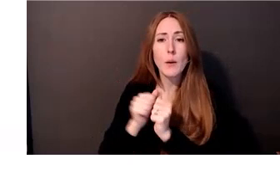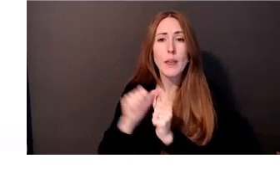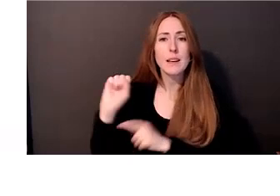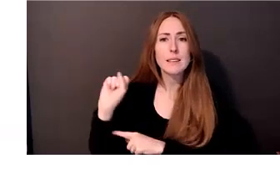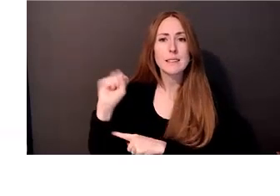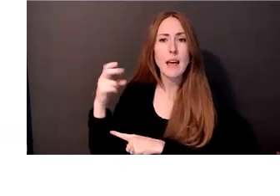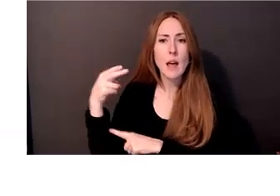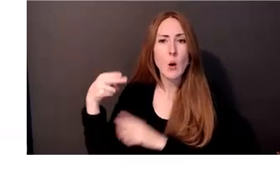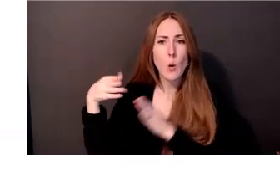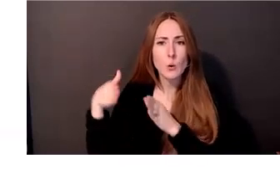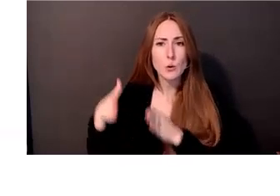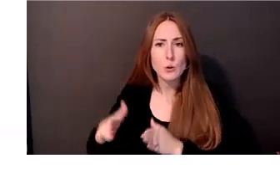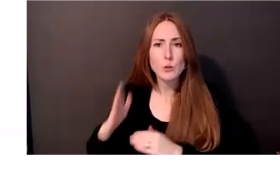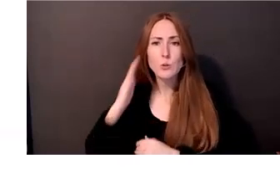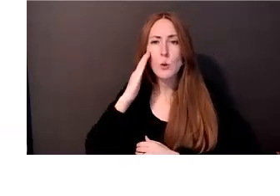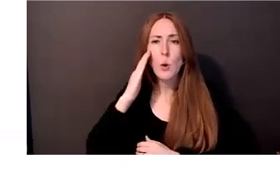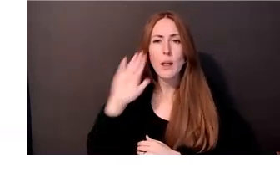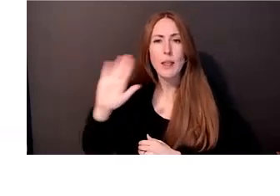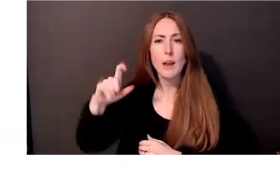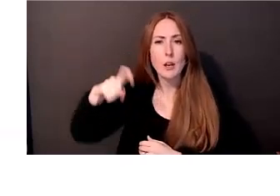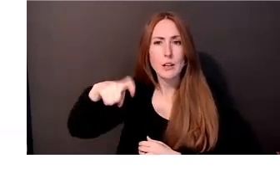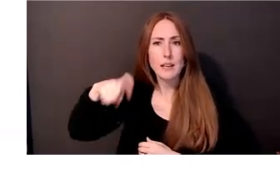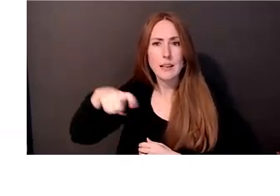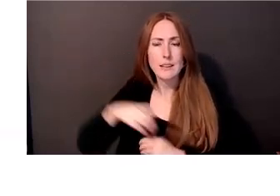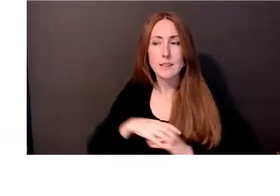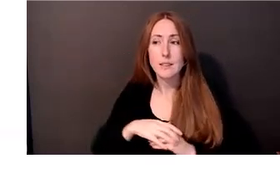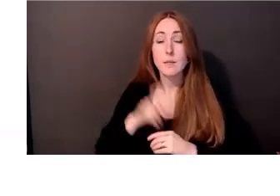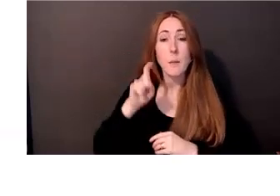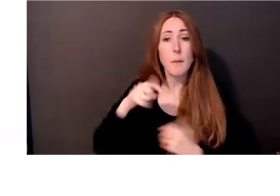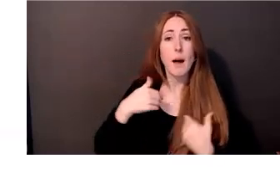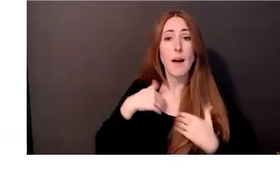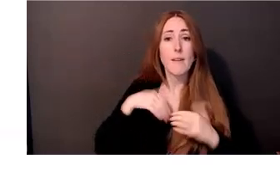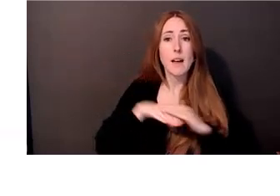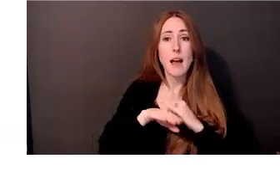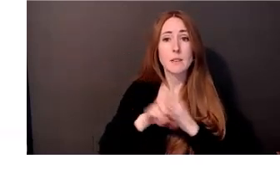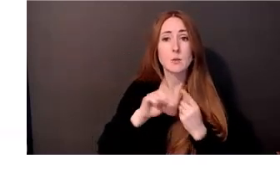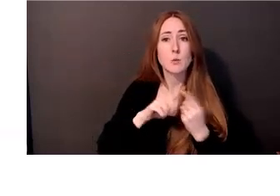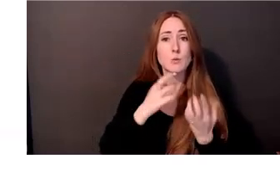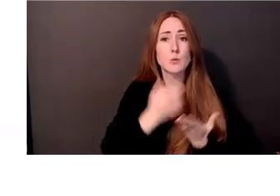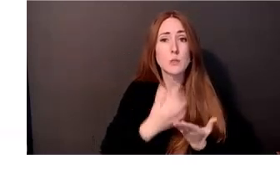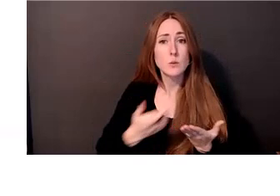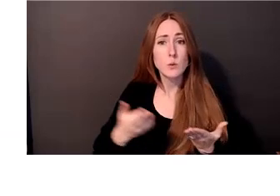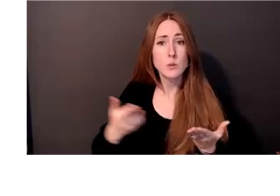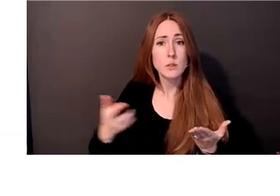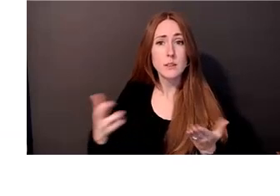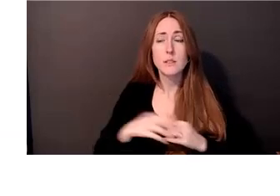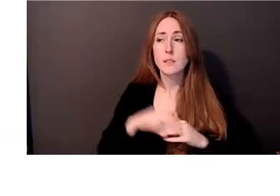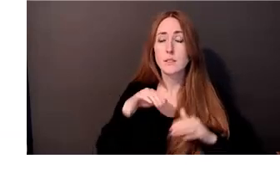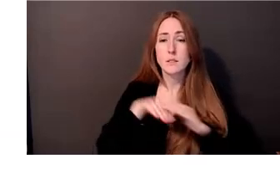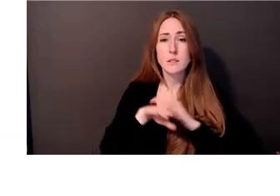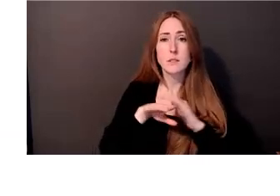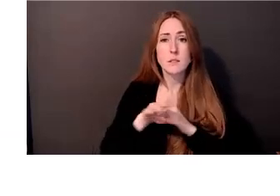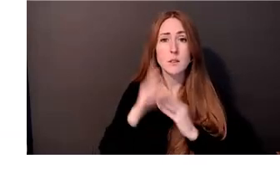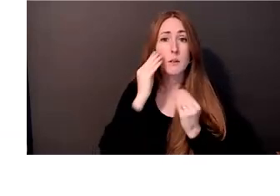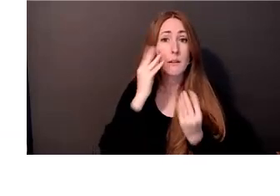They need to have access to resources and access to information to be able to access the evidence they